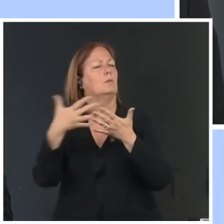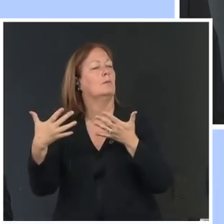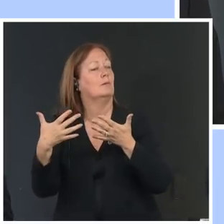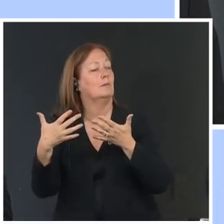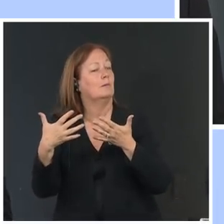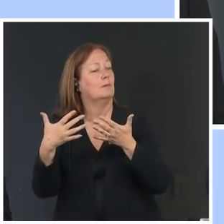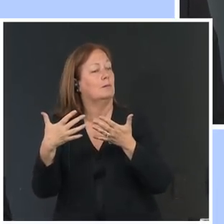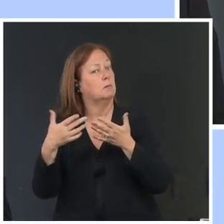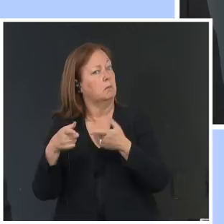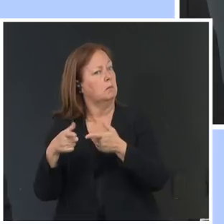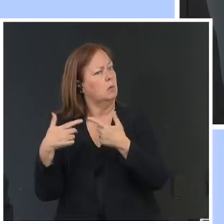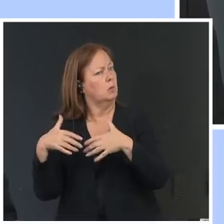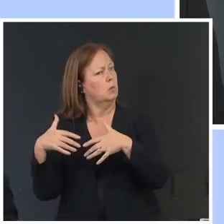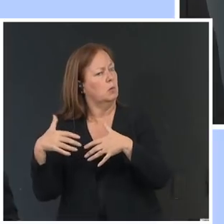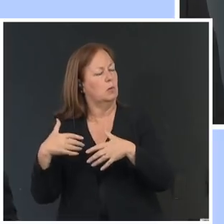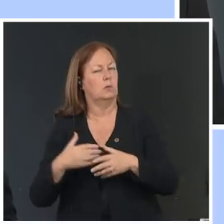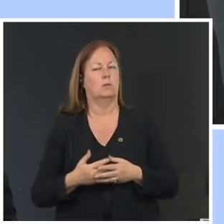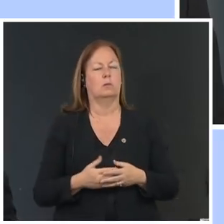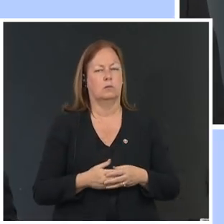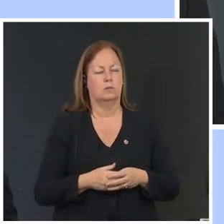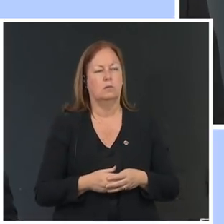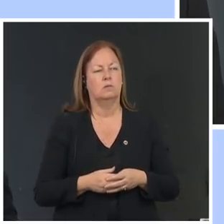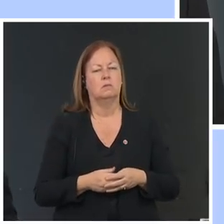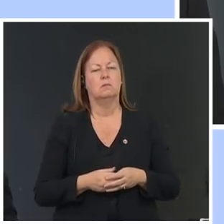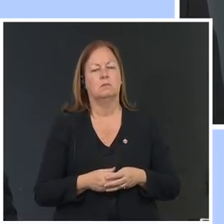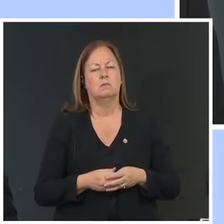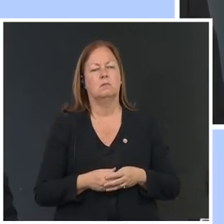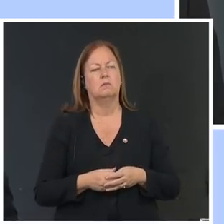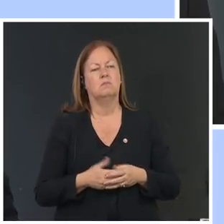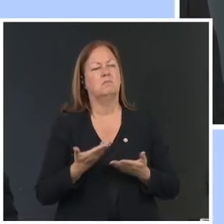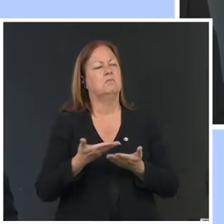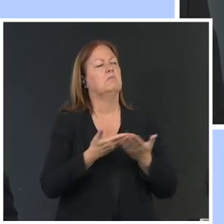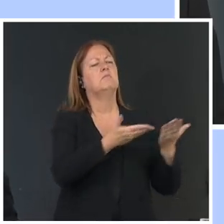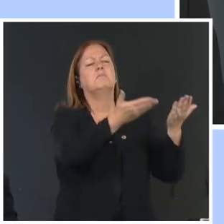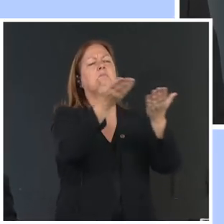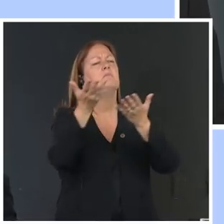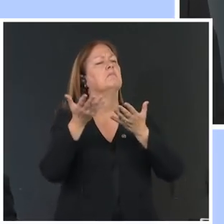sign languages and our language life, it challenges how we can raise the